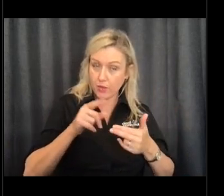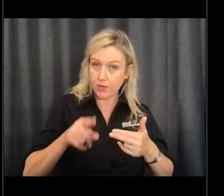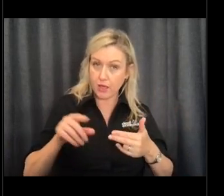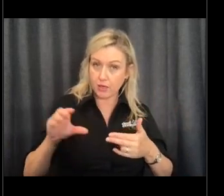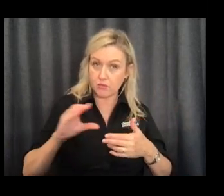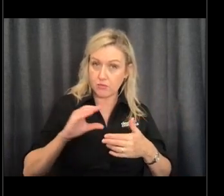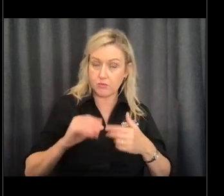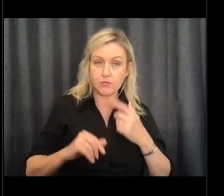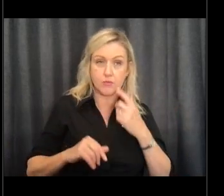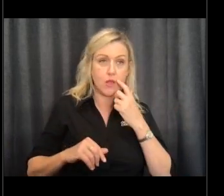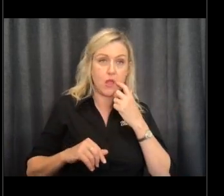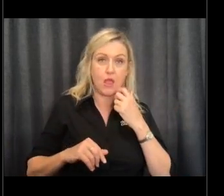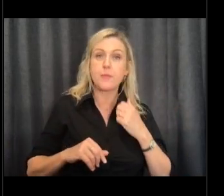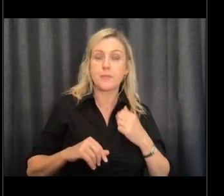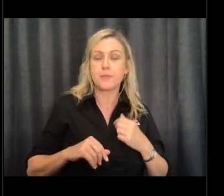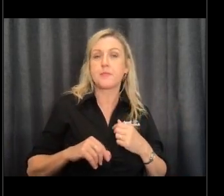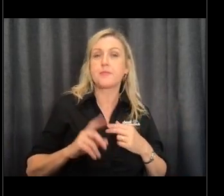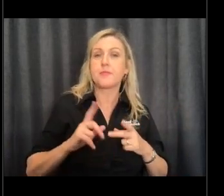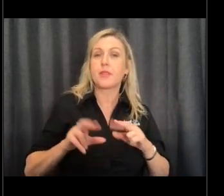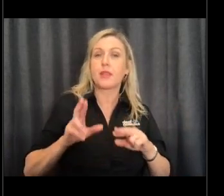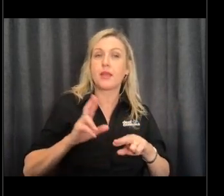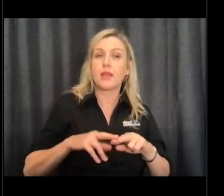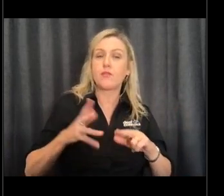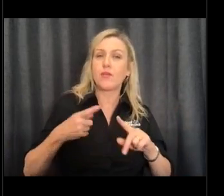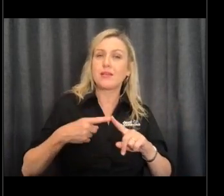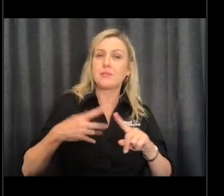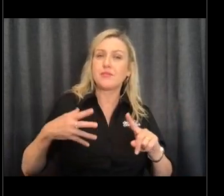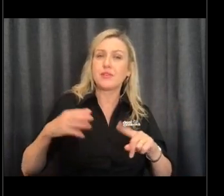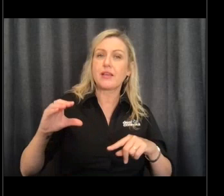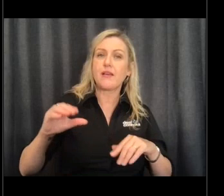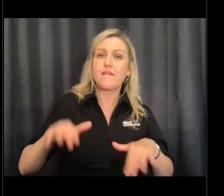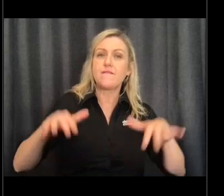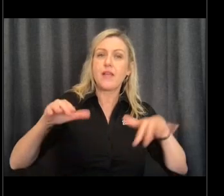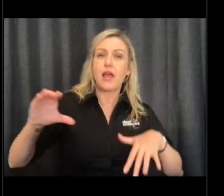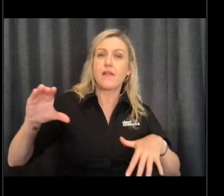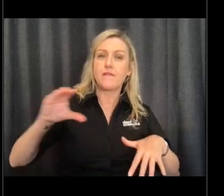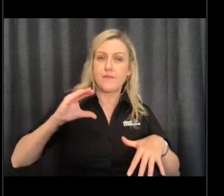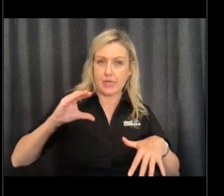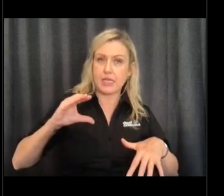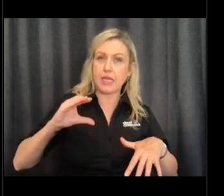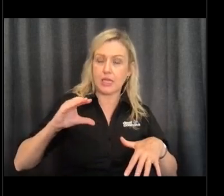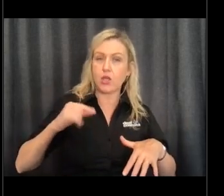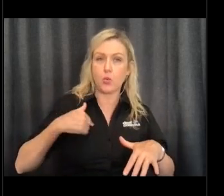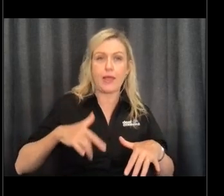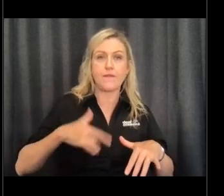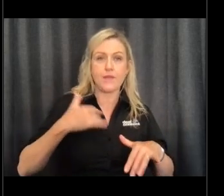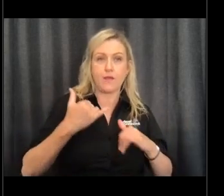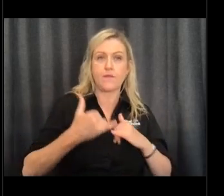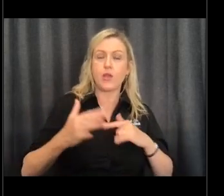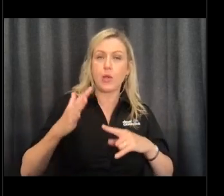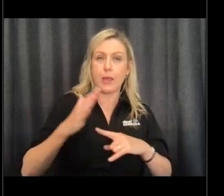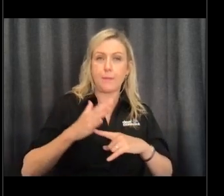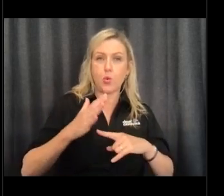can fit in. If someone has specific funding we think it's really important to work together as